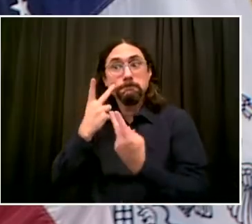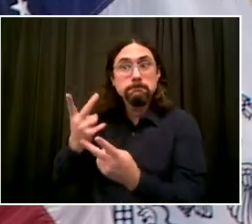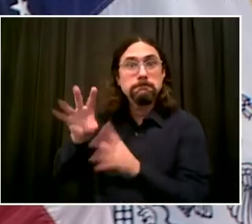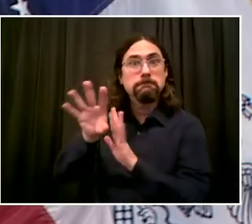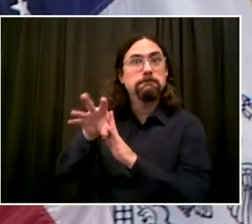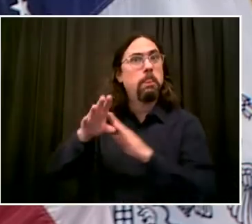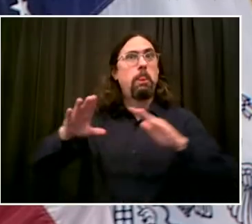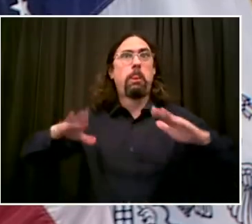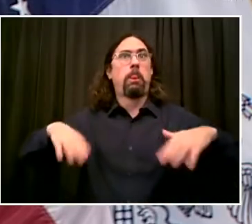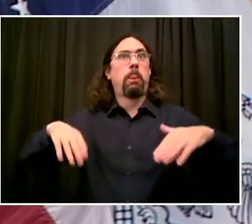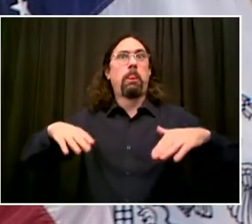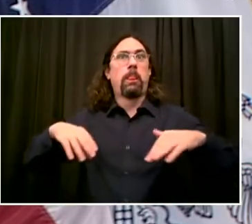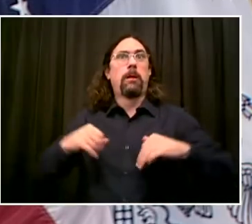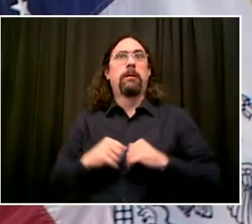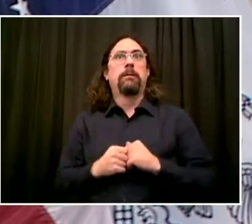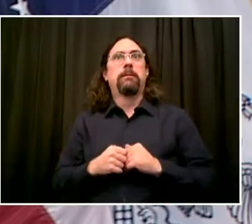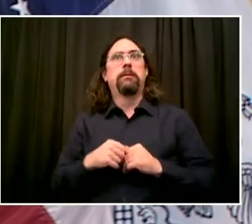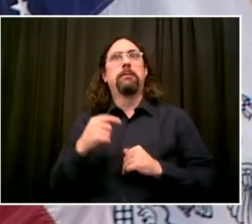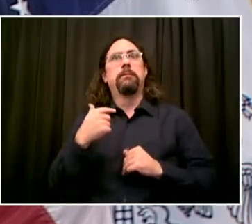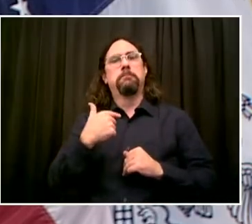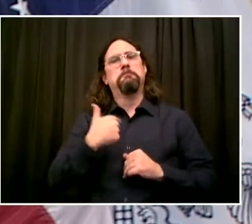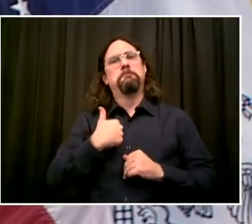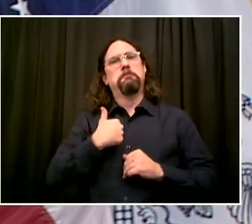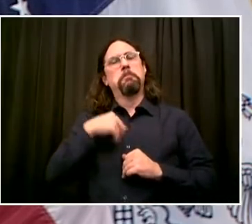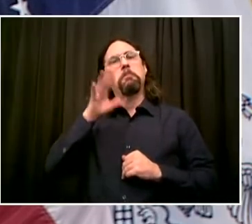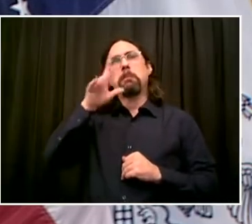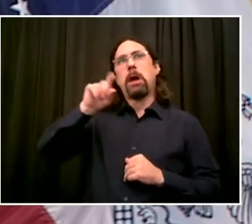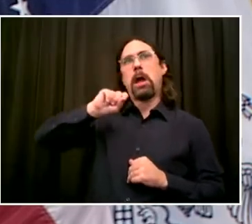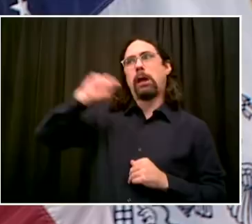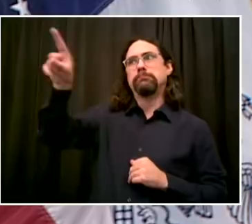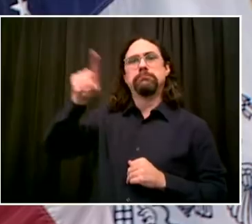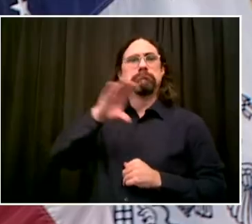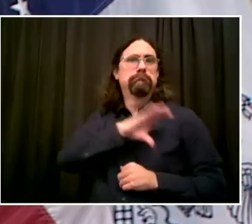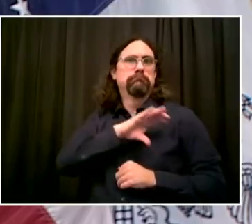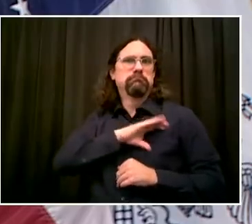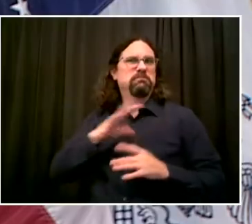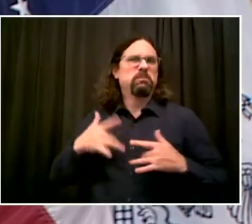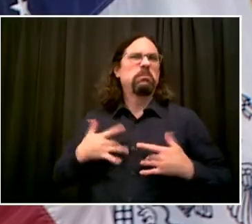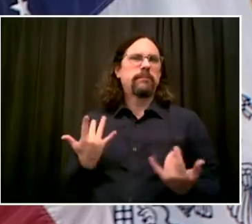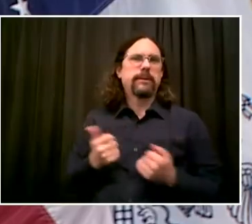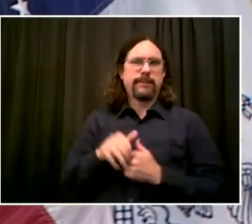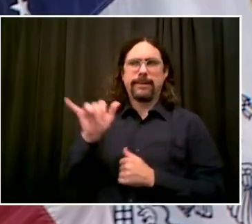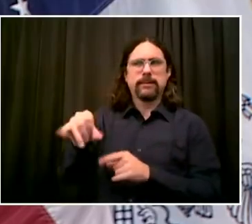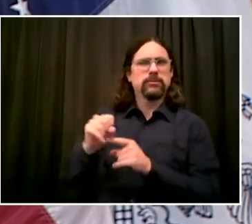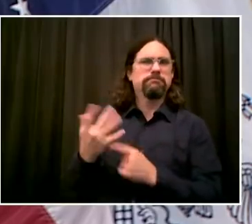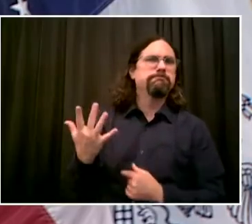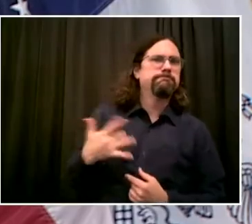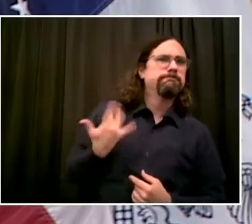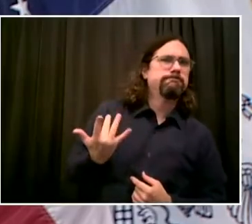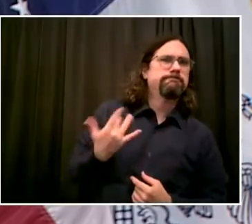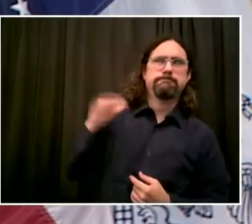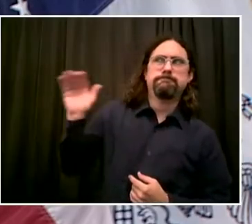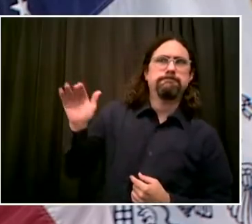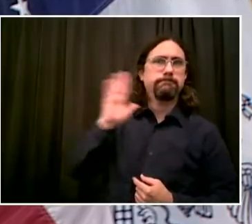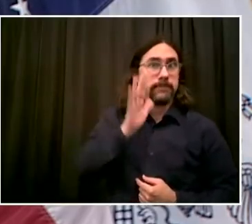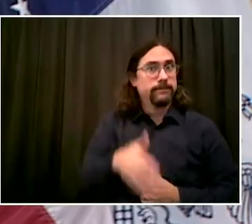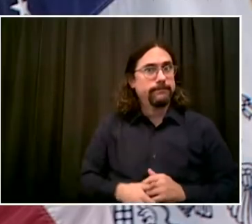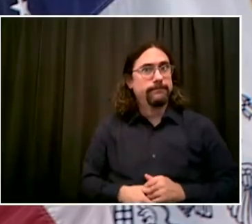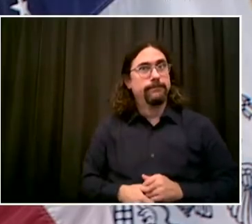I WILL GET YOU